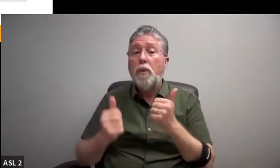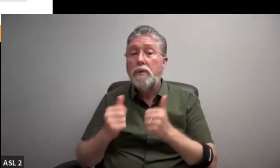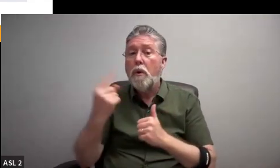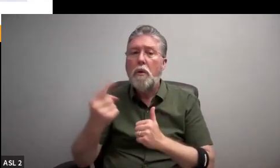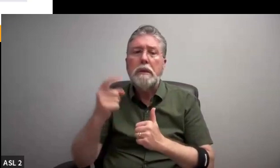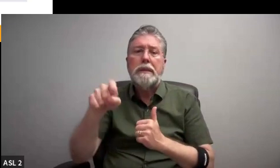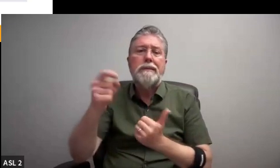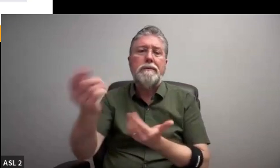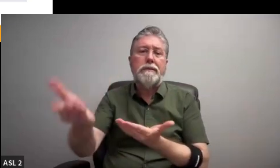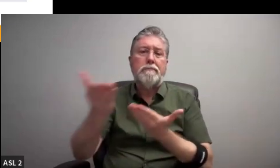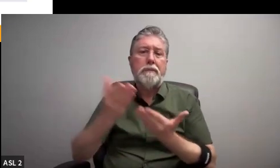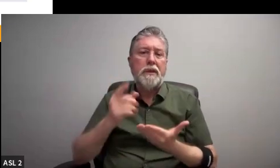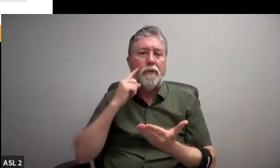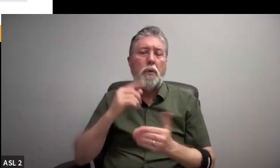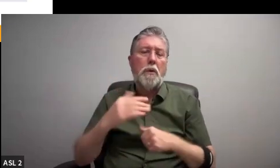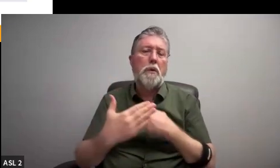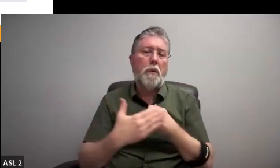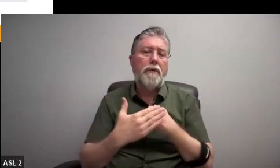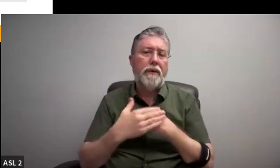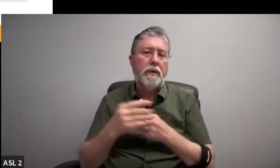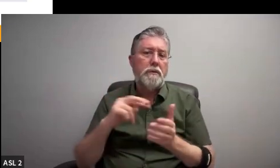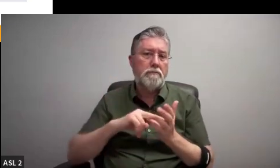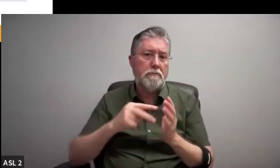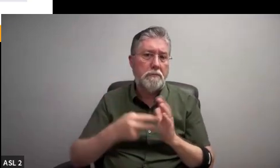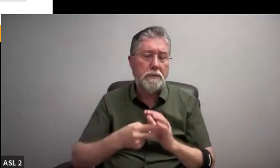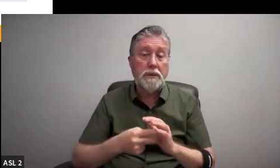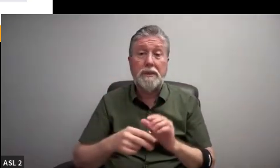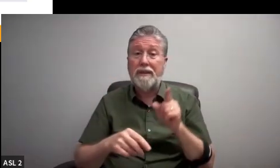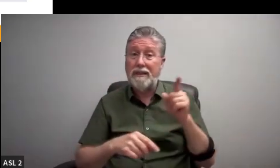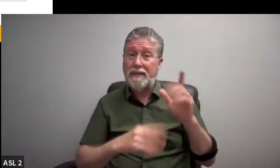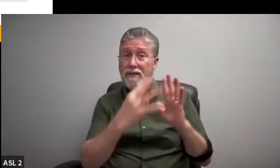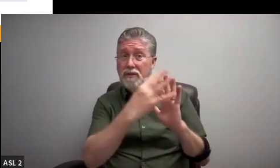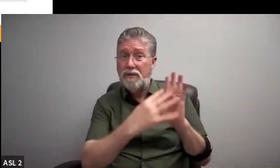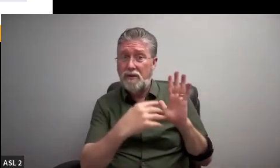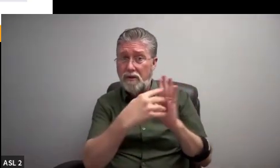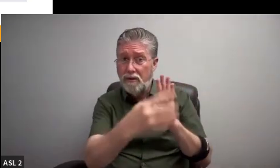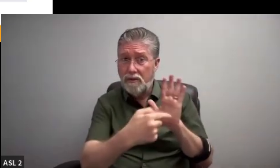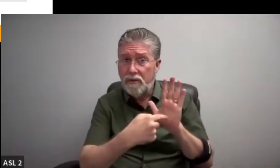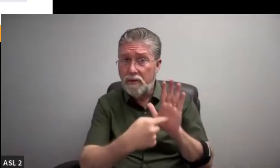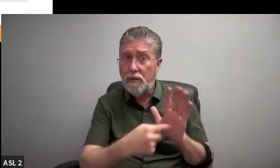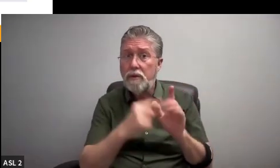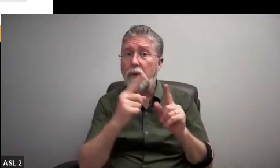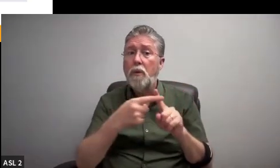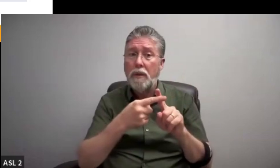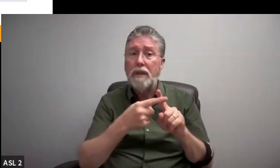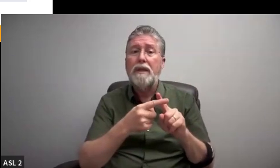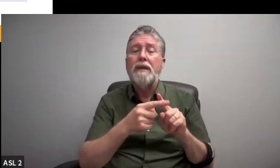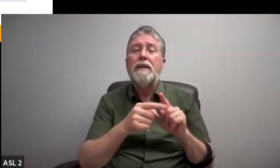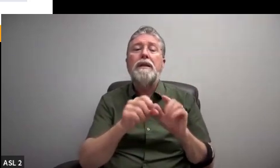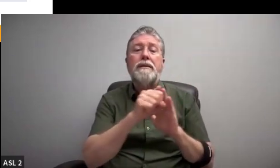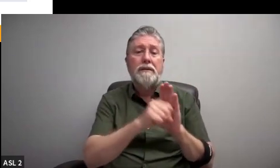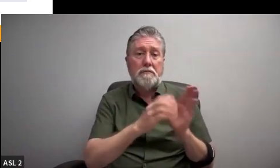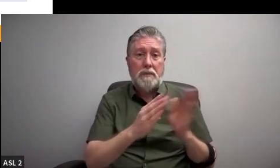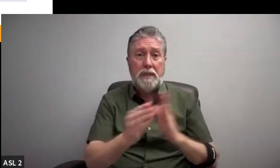notification. This chart shows examples of when state plan amendments must be approved by ACL